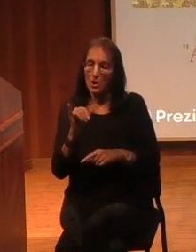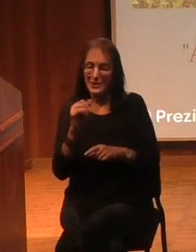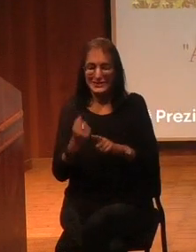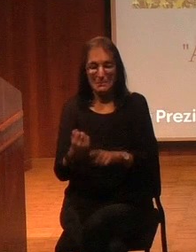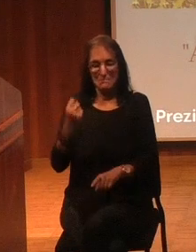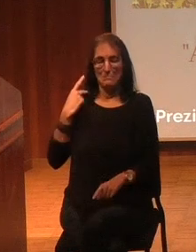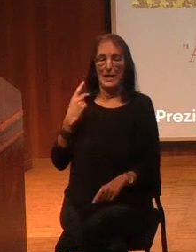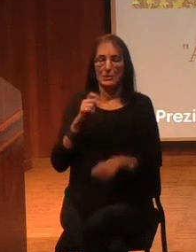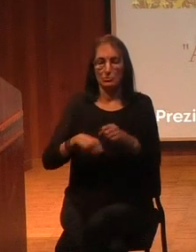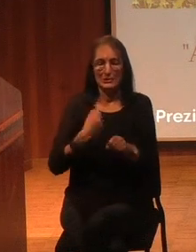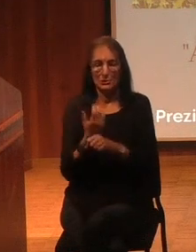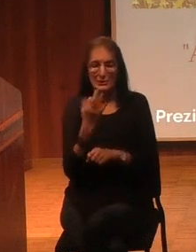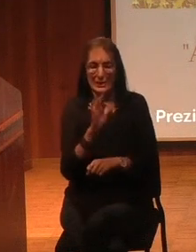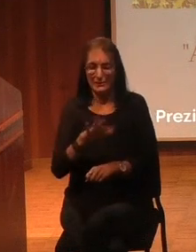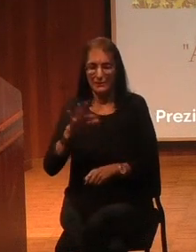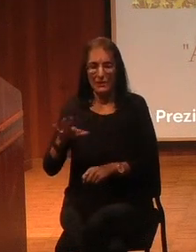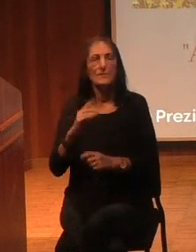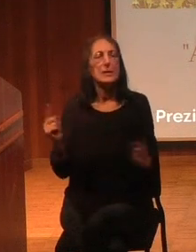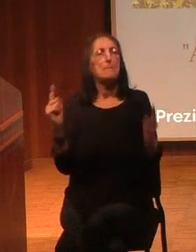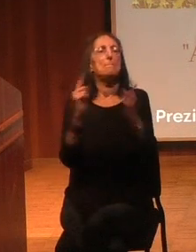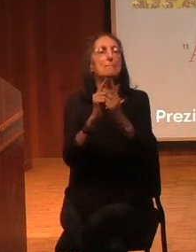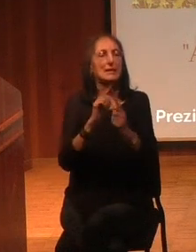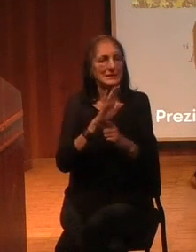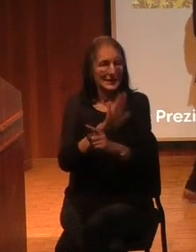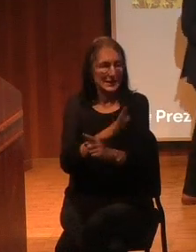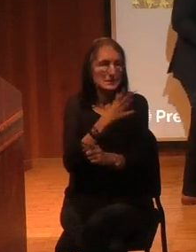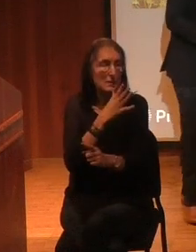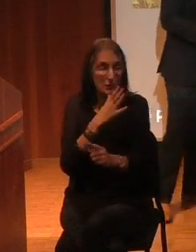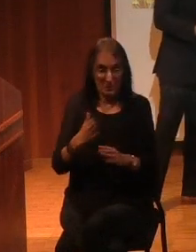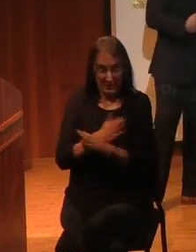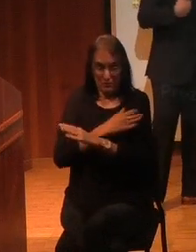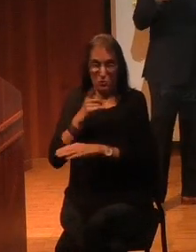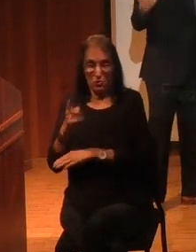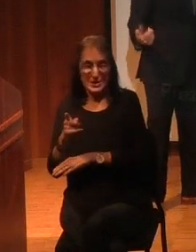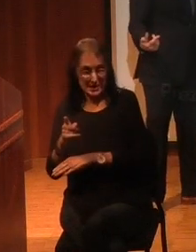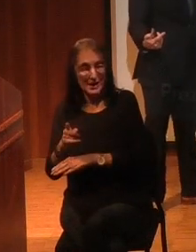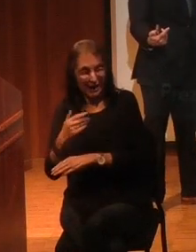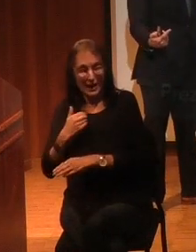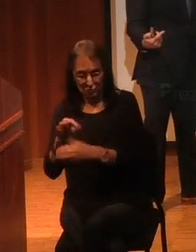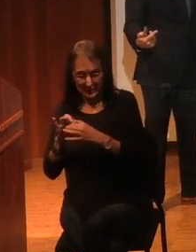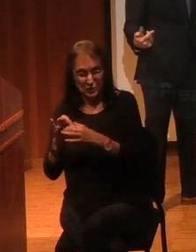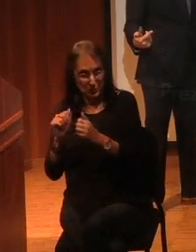prior to her developing a relationship with his father, and she has sexual feelings for him.